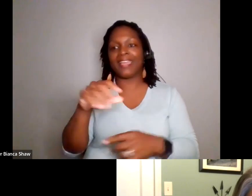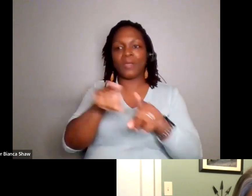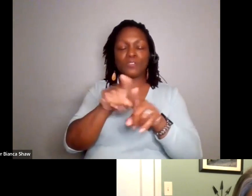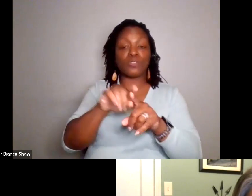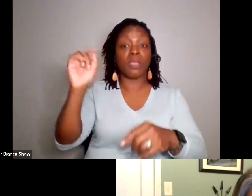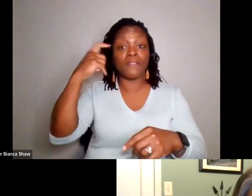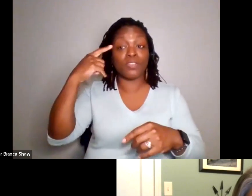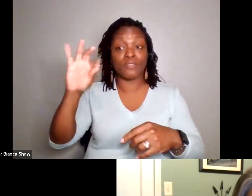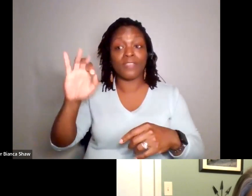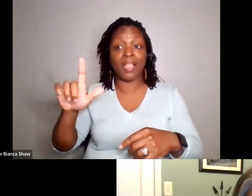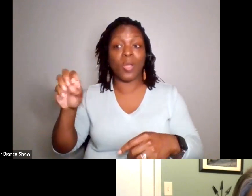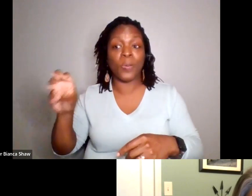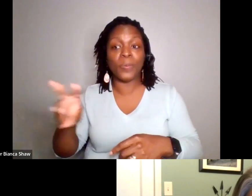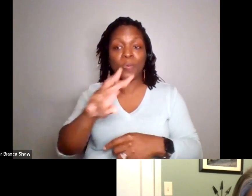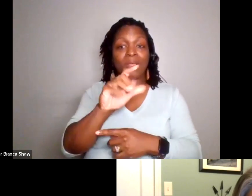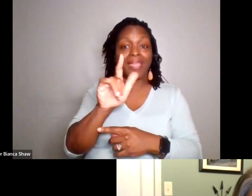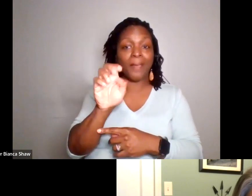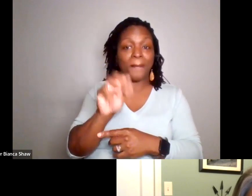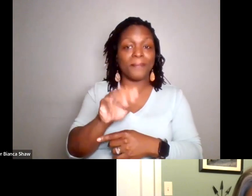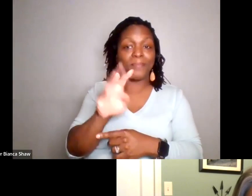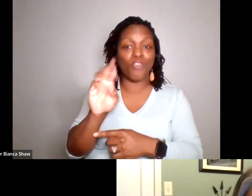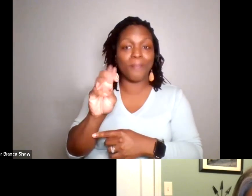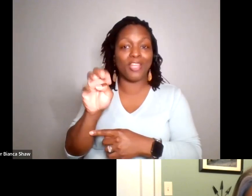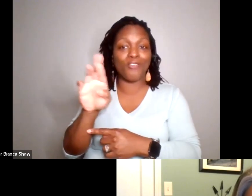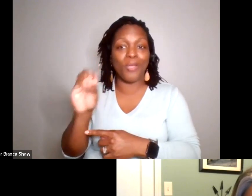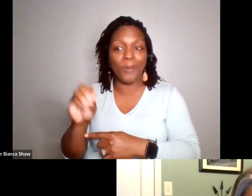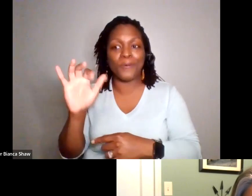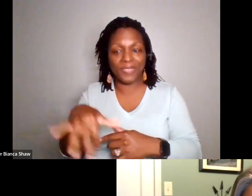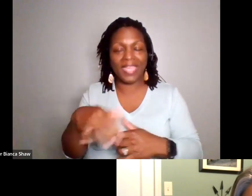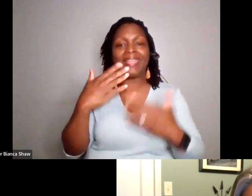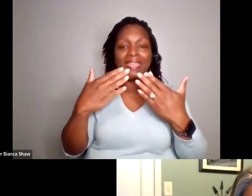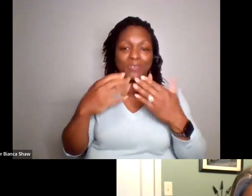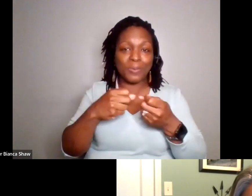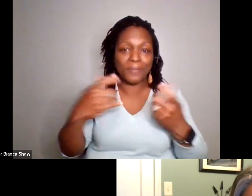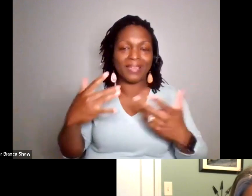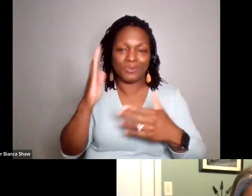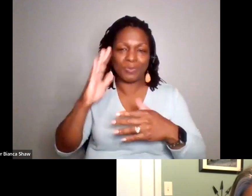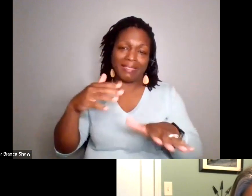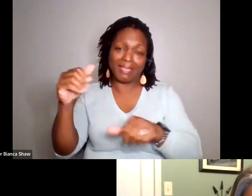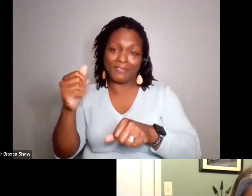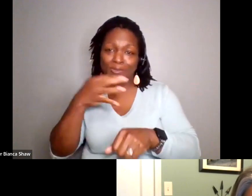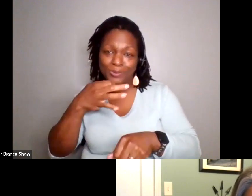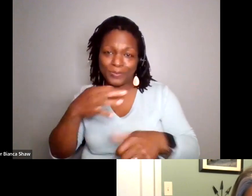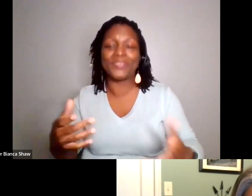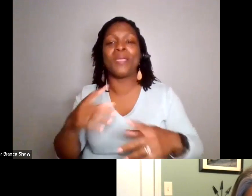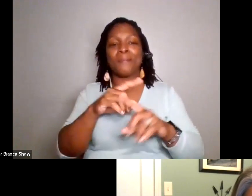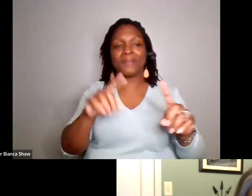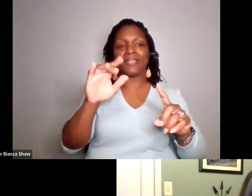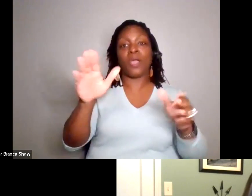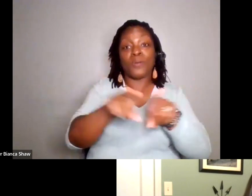He'll be leaving us next week. and I said that was Lastly, but that wasn't lastly I also want to thank all of our presenters